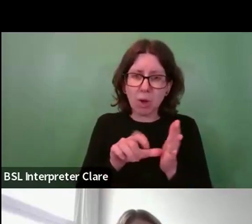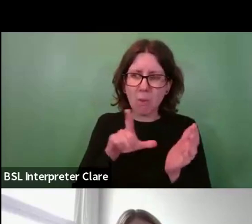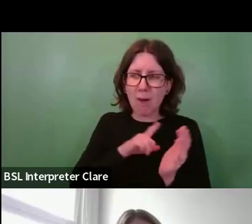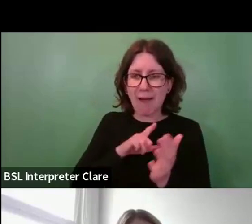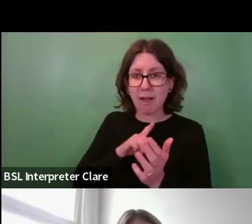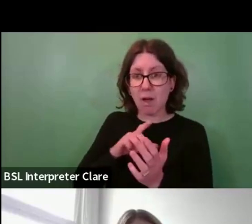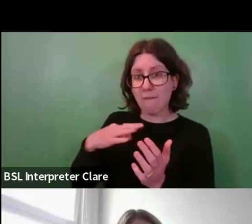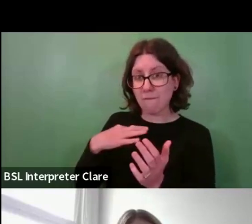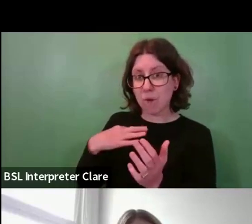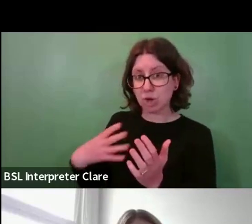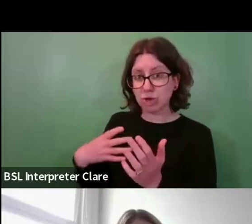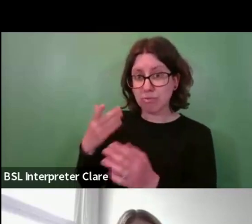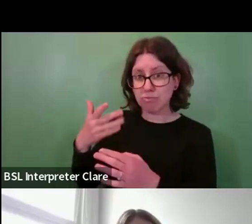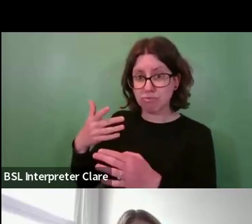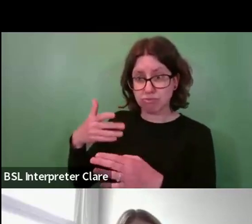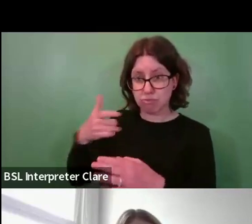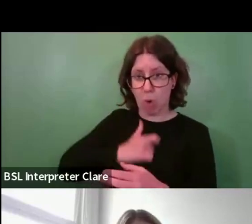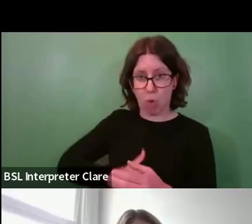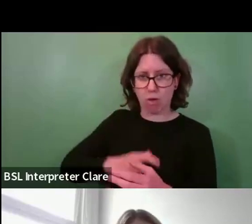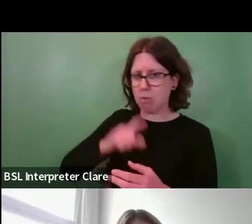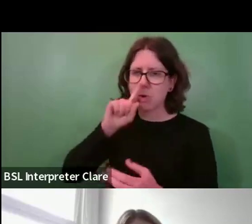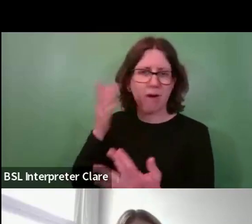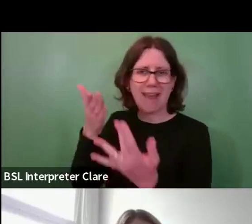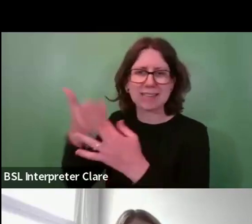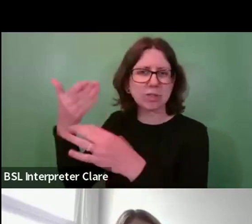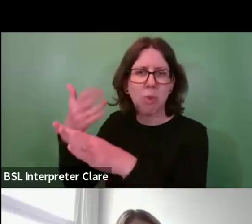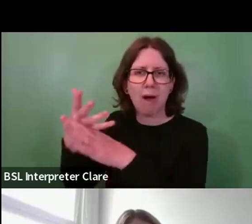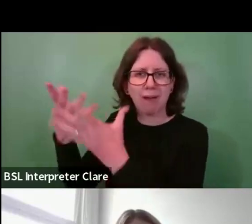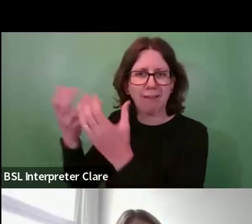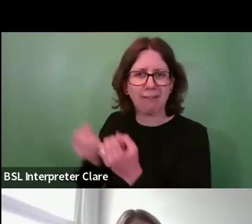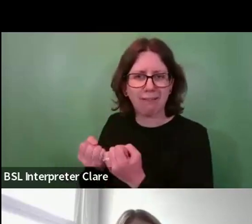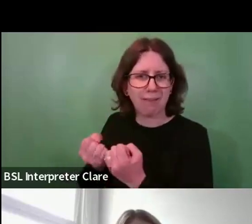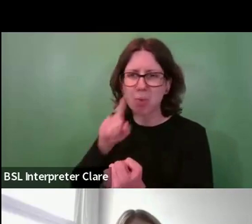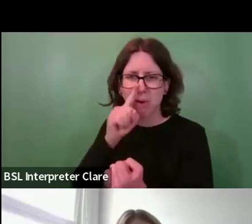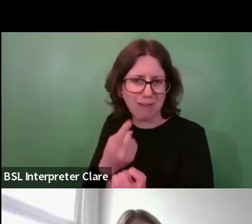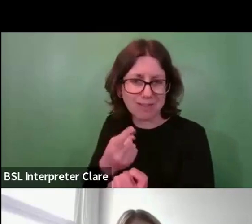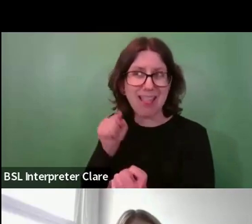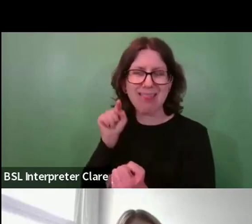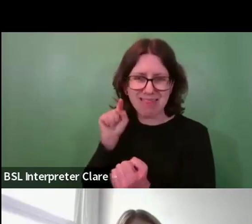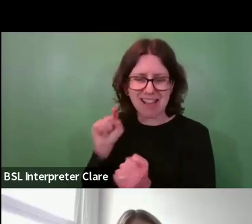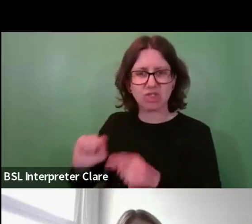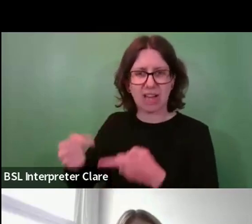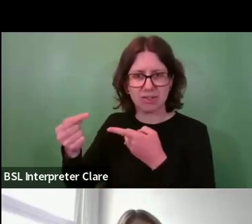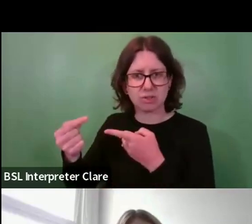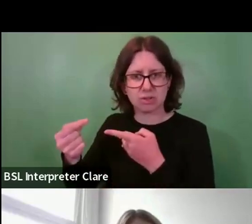for voluntary roles, and that's a challenge. And so that's something I think that each organization to